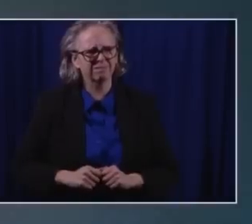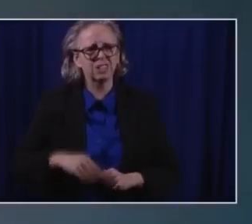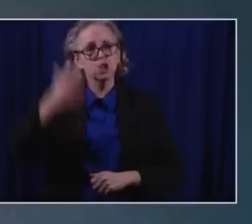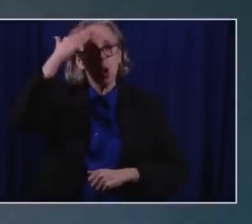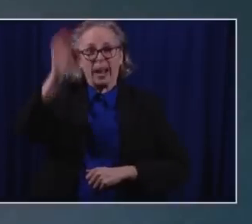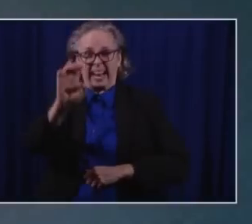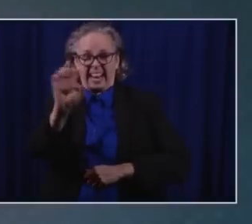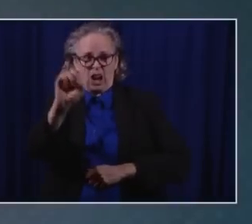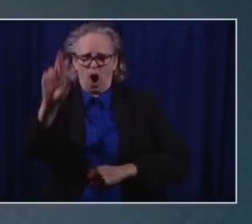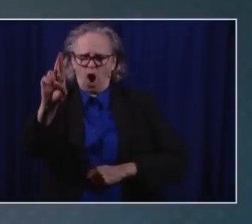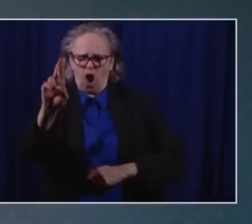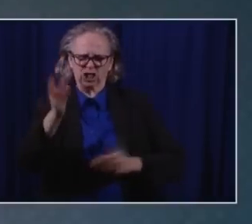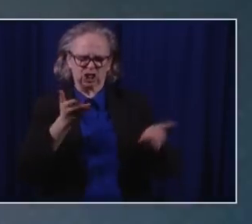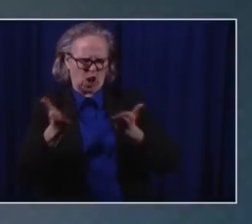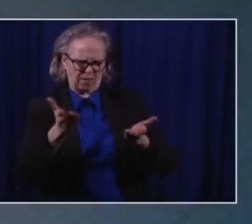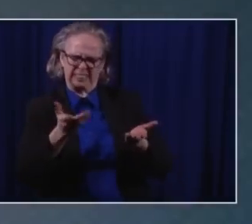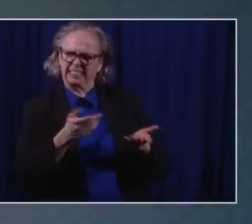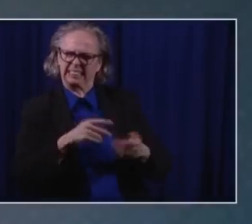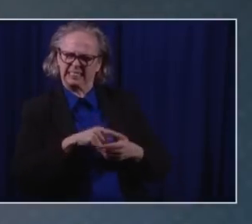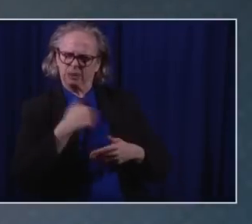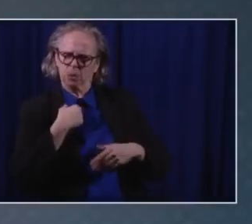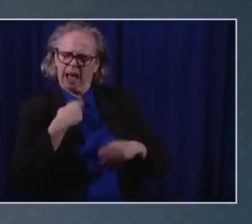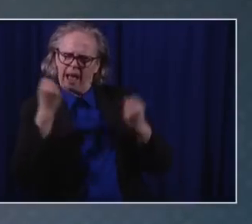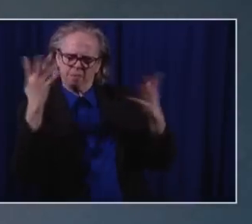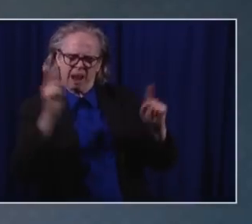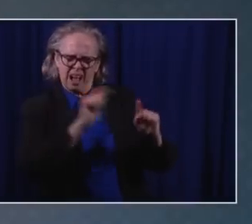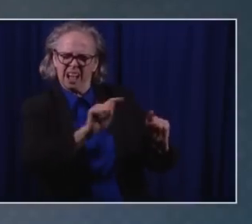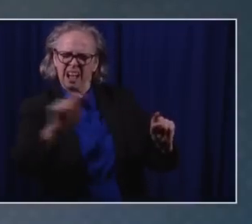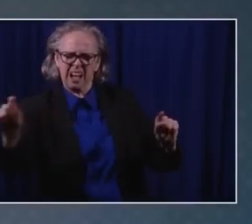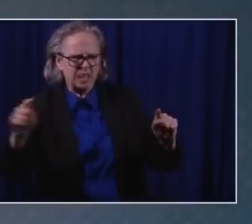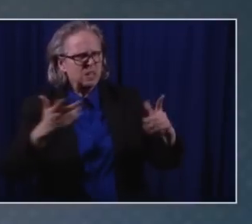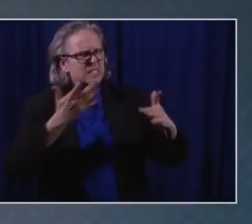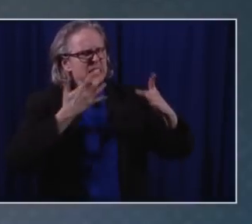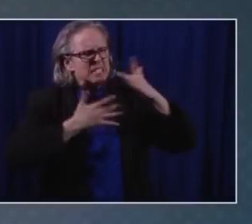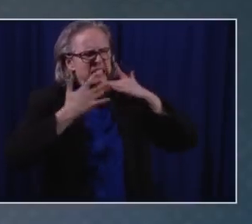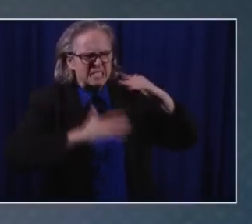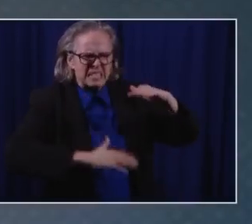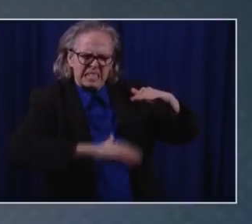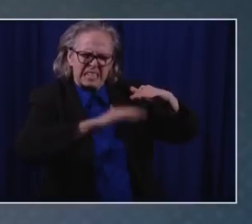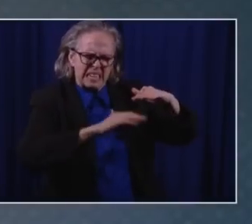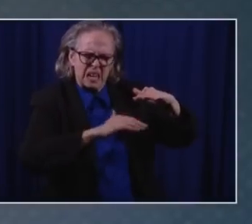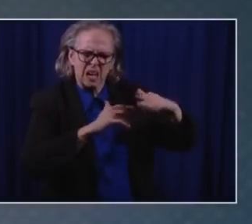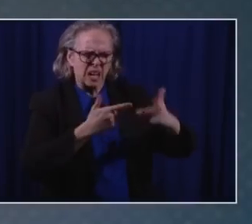hospital floors and the ice used to take care of people. became busier. But we took